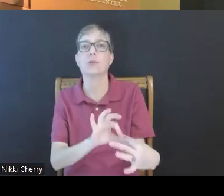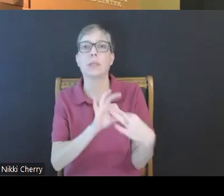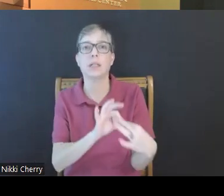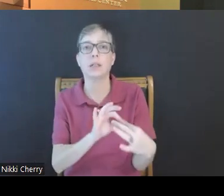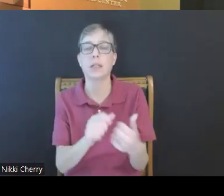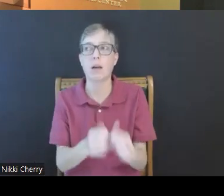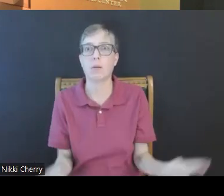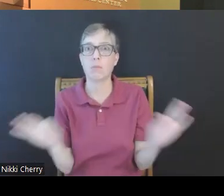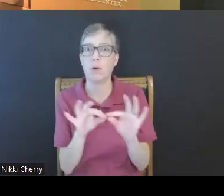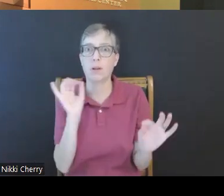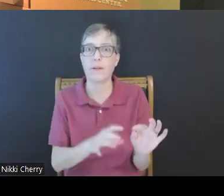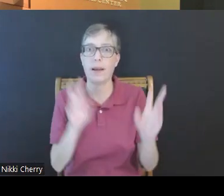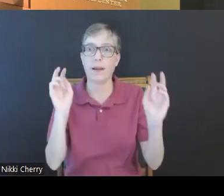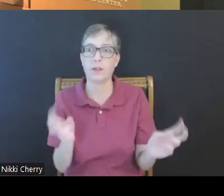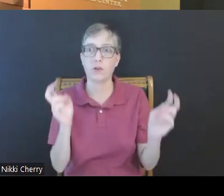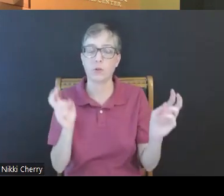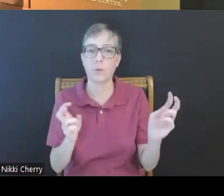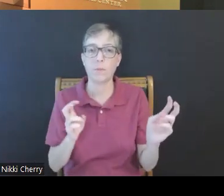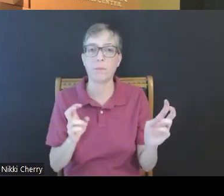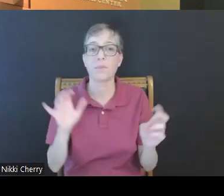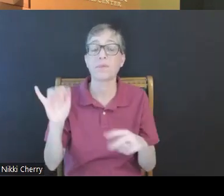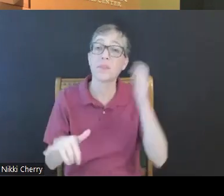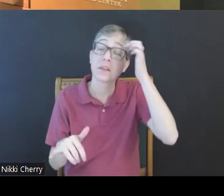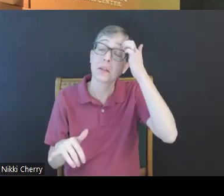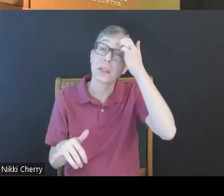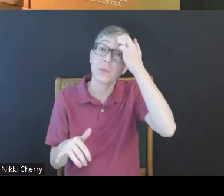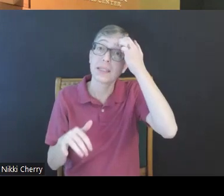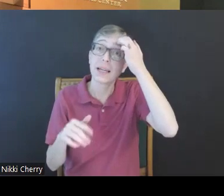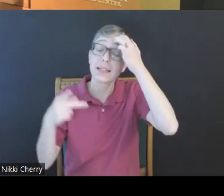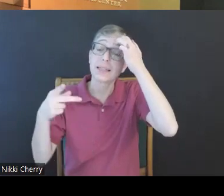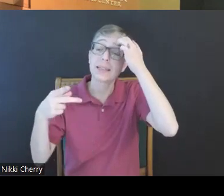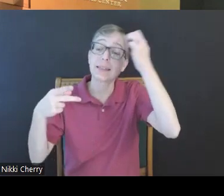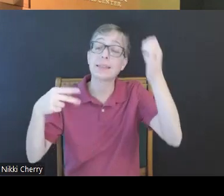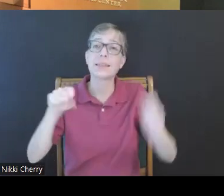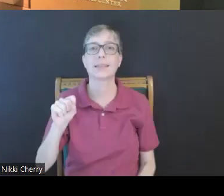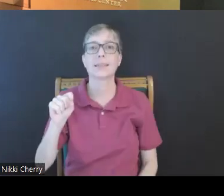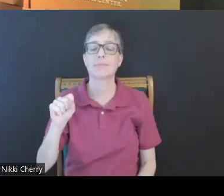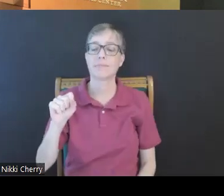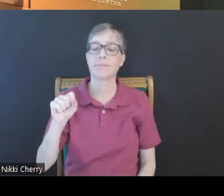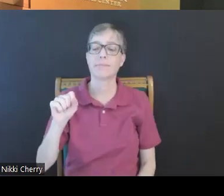was a it was a it was a psychodynamic paper in a sense uh it wasn't data to her uh and you know now